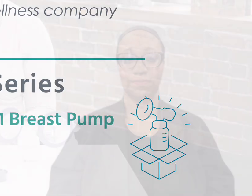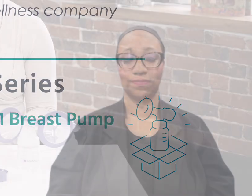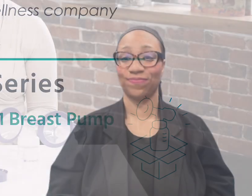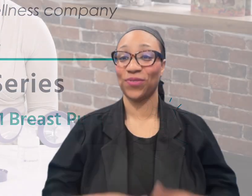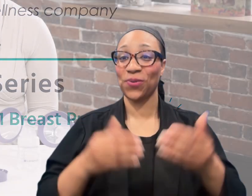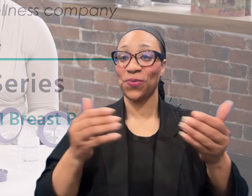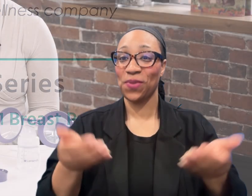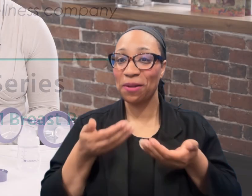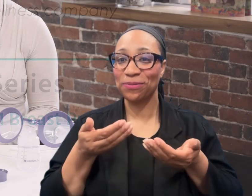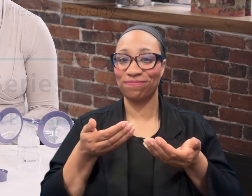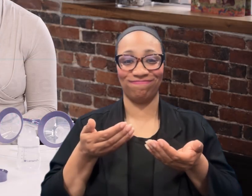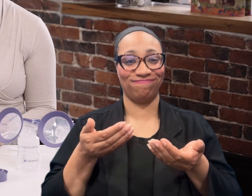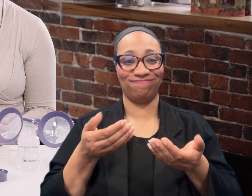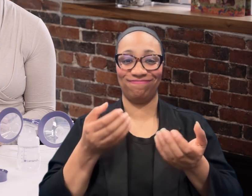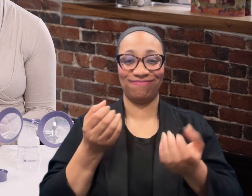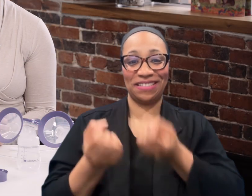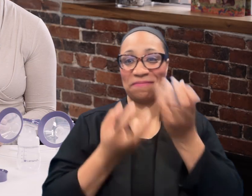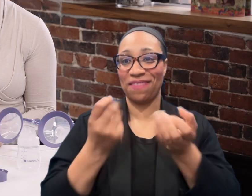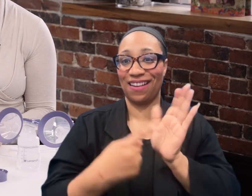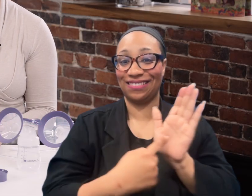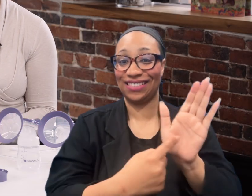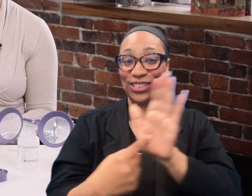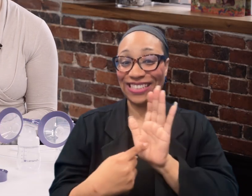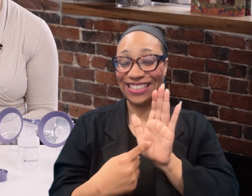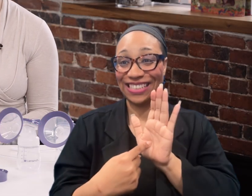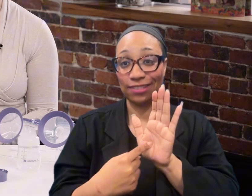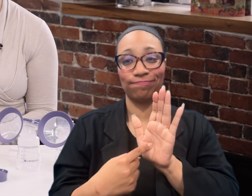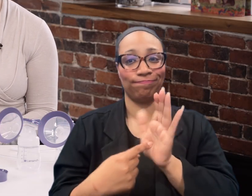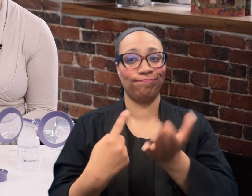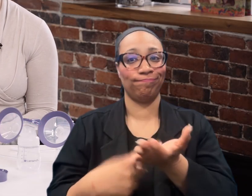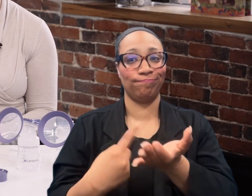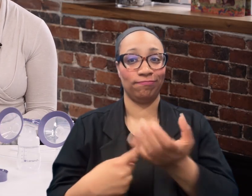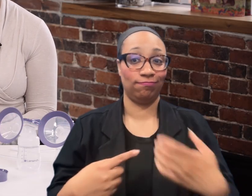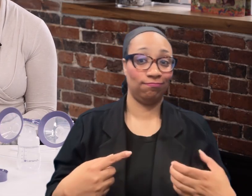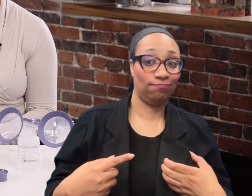Welcome to our unboxing series. Today we're going to go over the Lansinoh Thrive 2-in-1 breast pump.